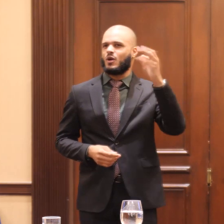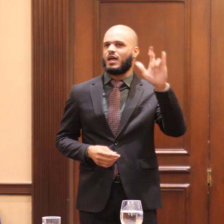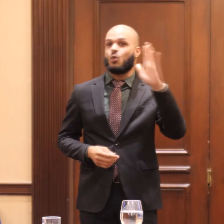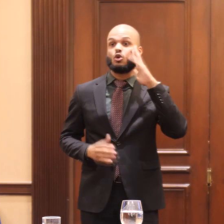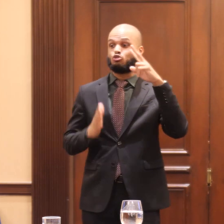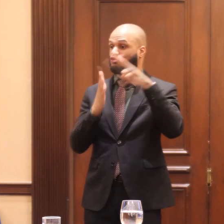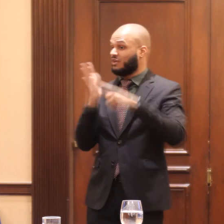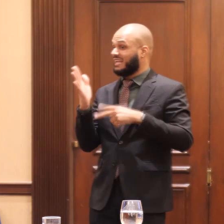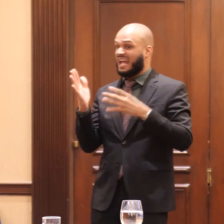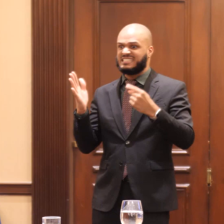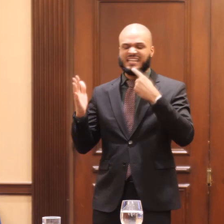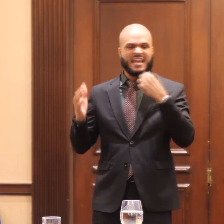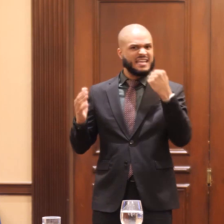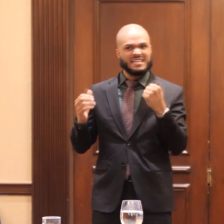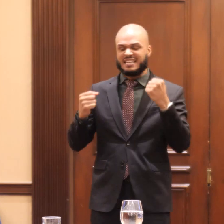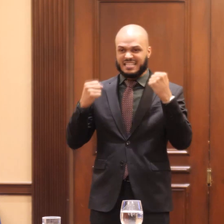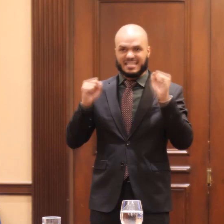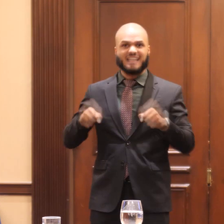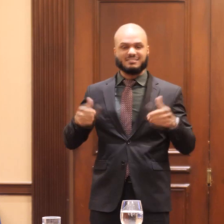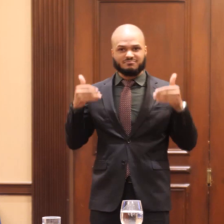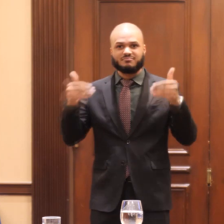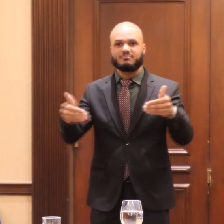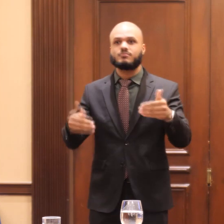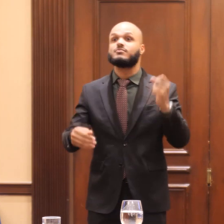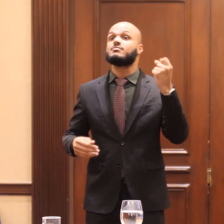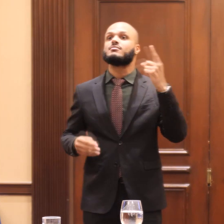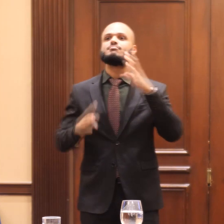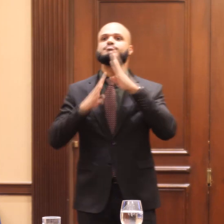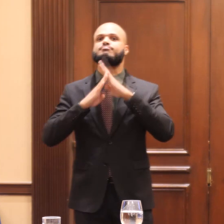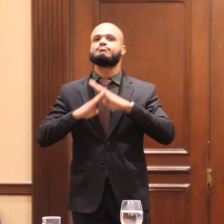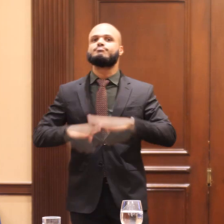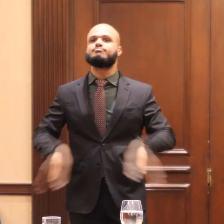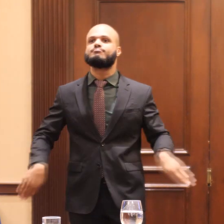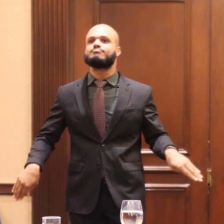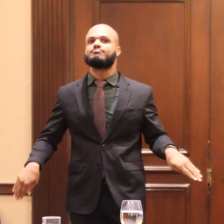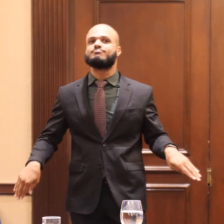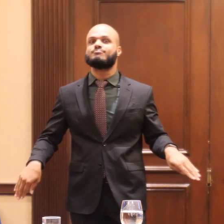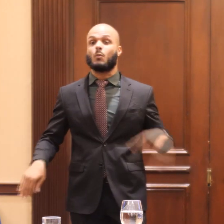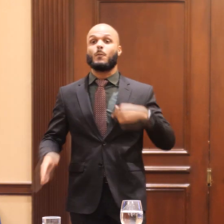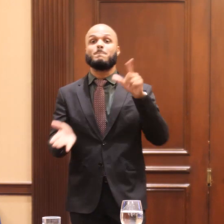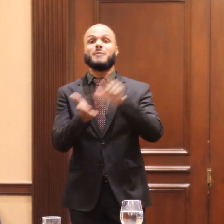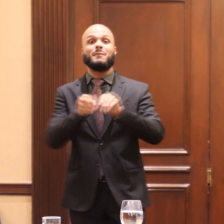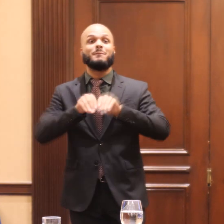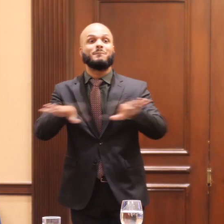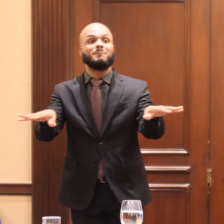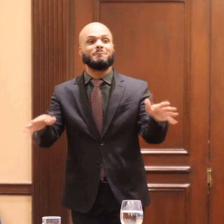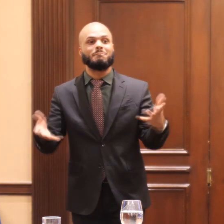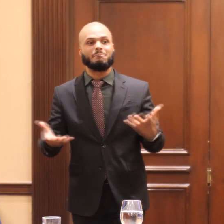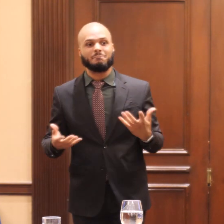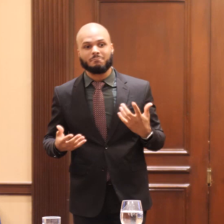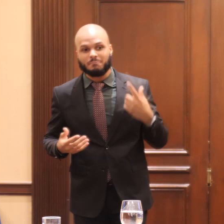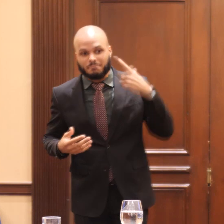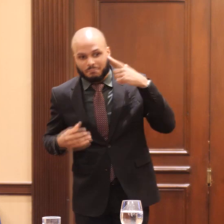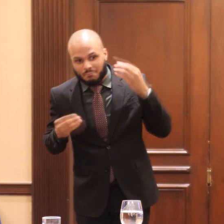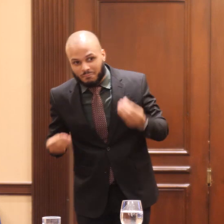let's go do it. Didn't hear a word. We might as well have dropped that article in the river. I